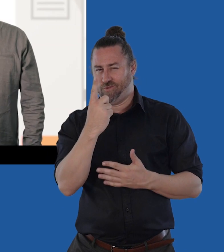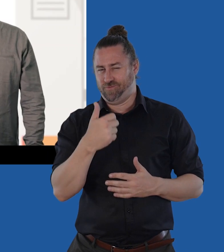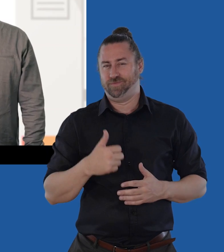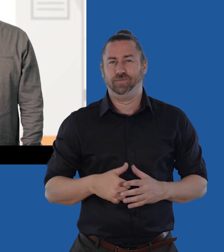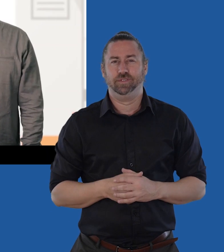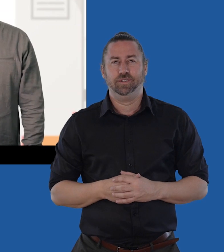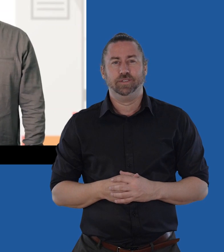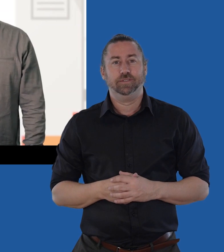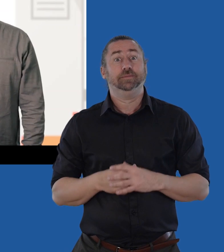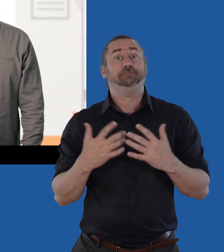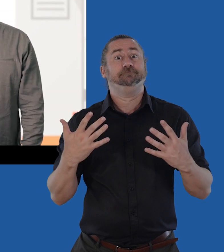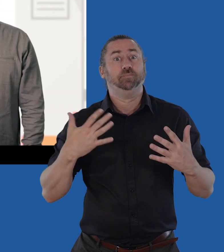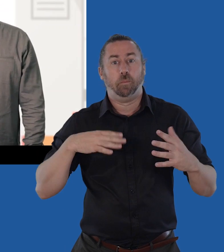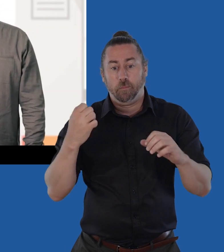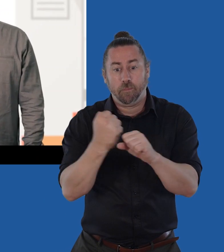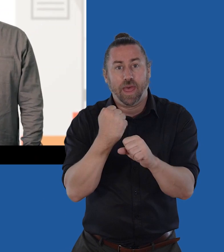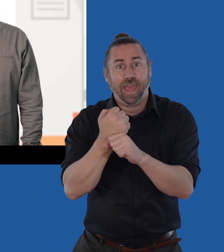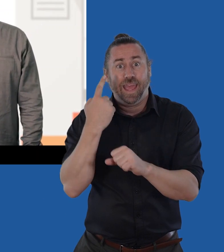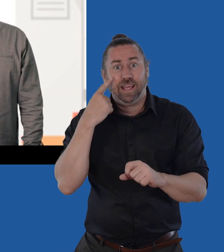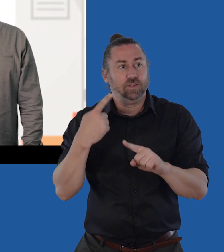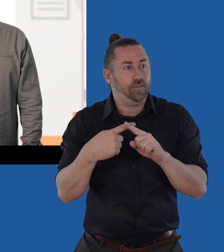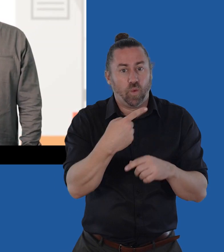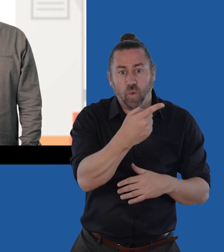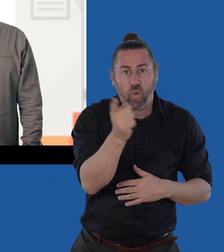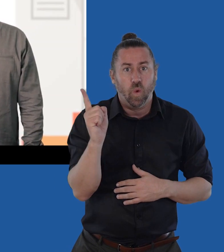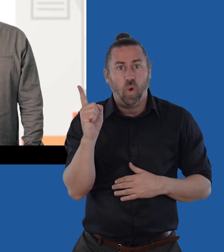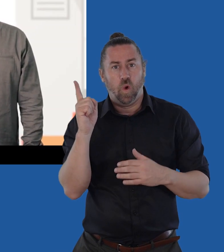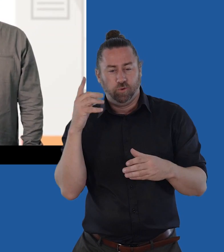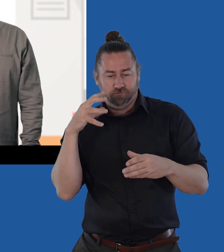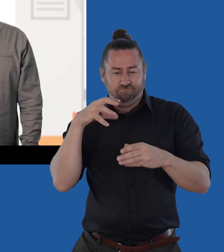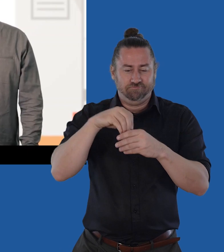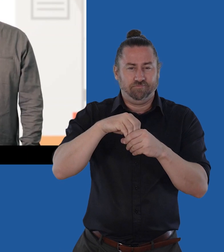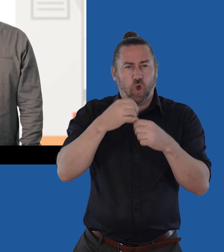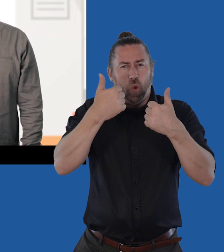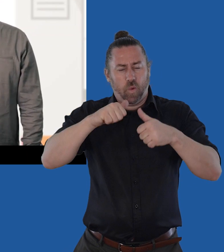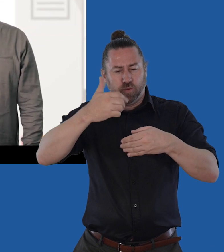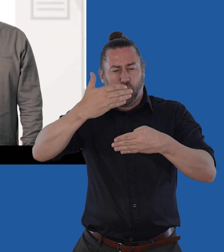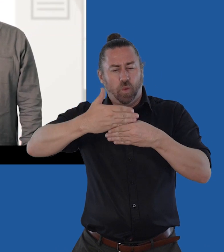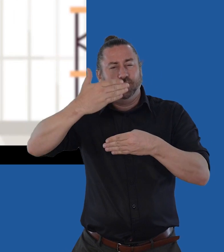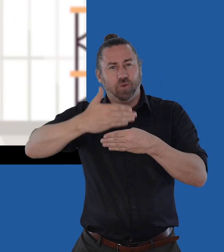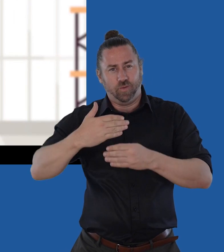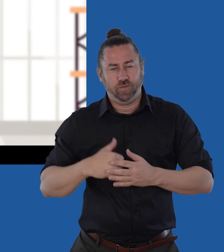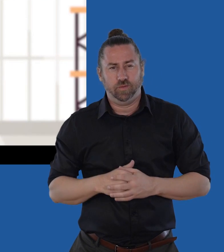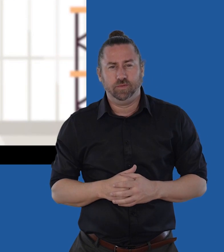We're making it easier for everyone to do more with windows. Looking back, there are plenty of examples where making